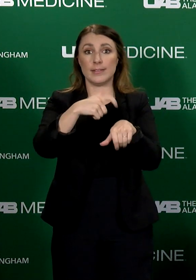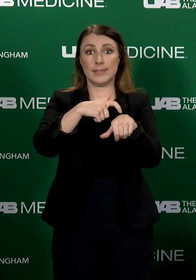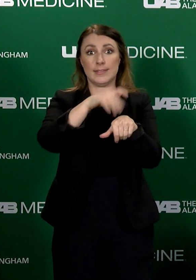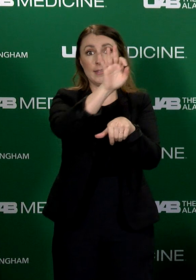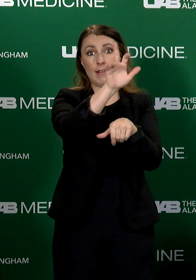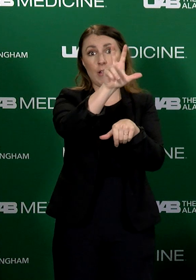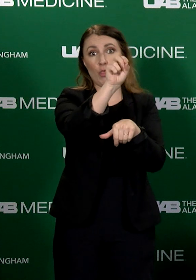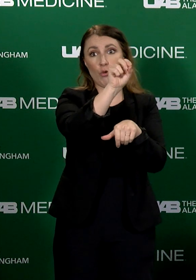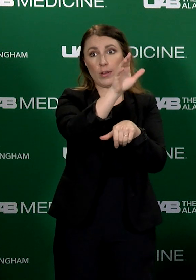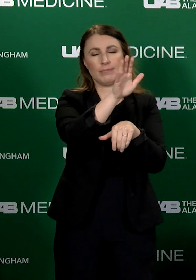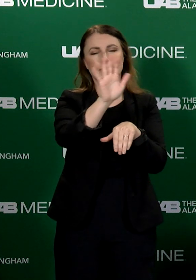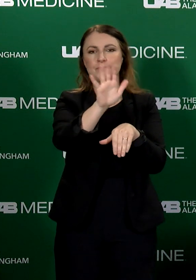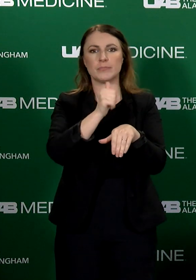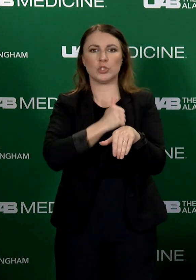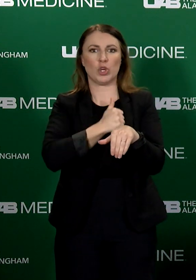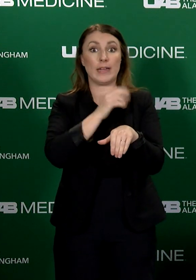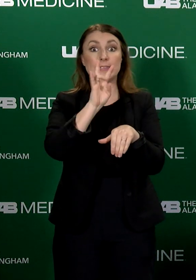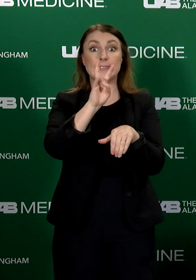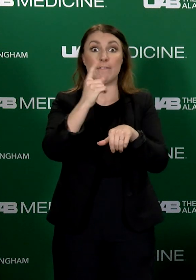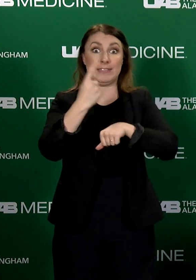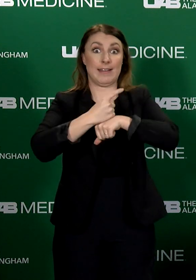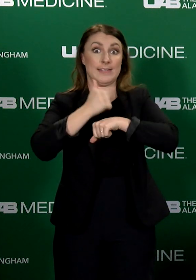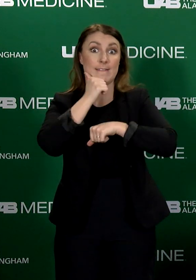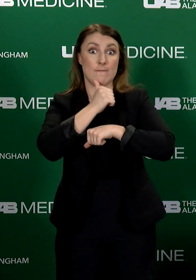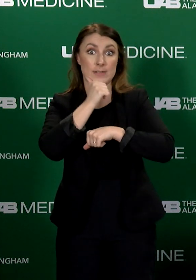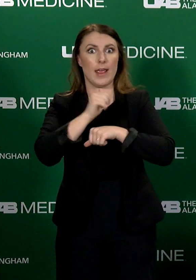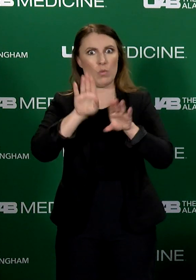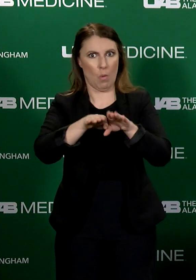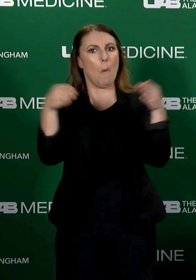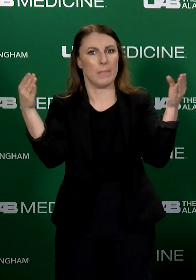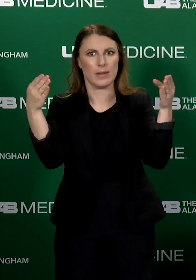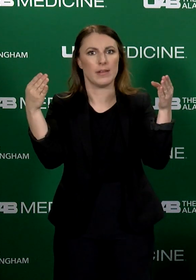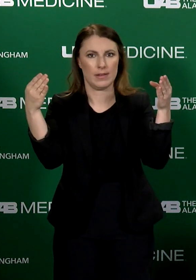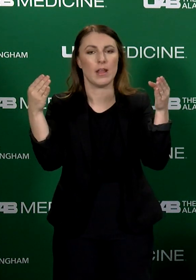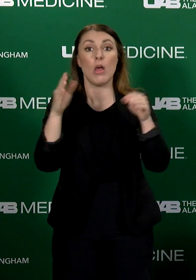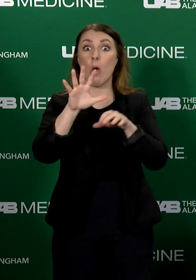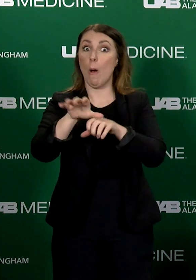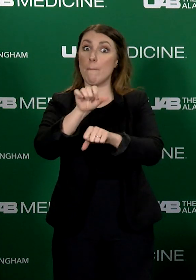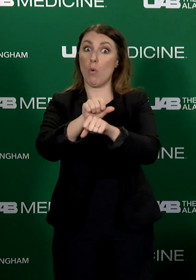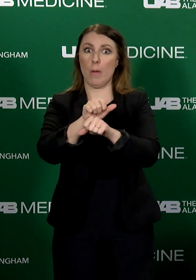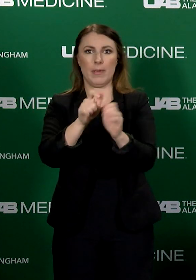I'm sorry 7 days per week it is appointment only so we'll have a